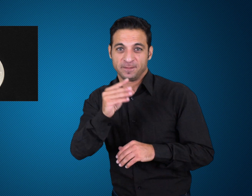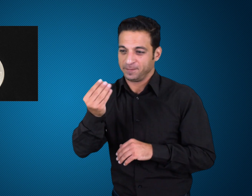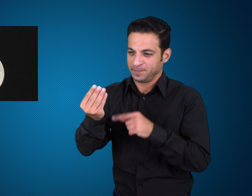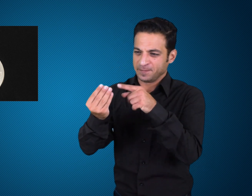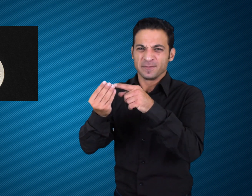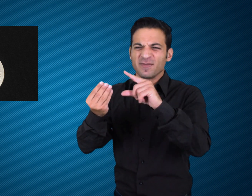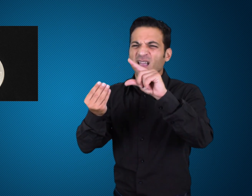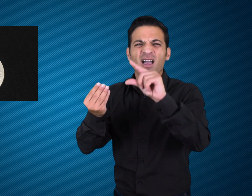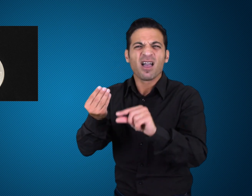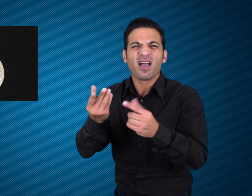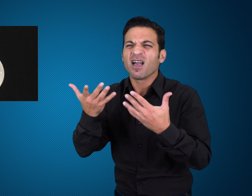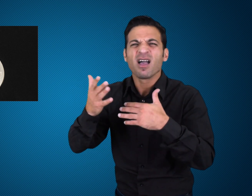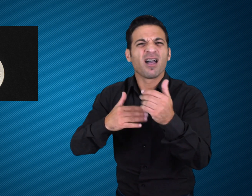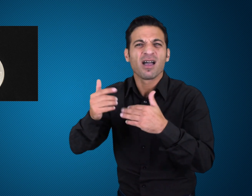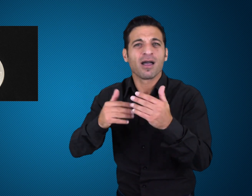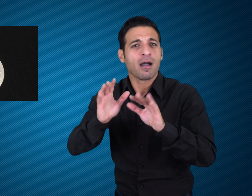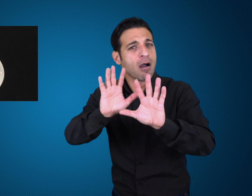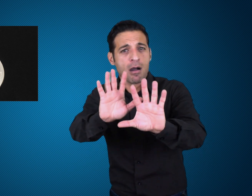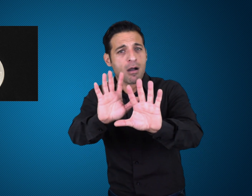Regardless of its monetary value,